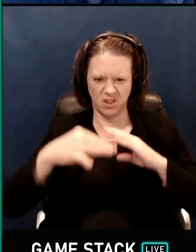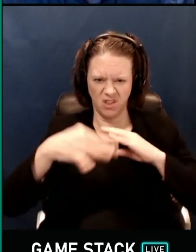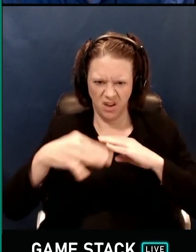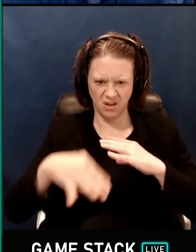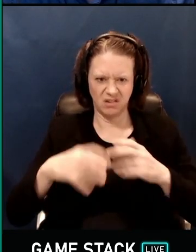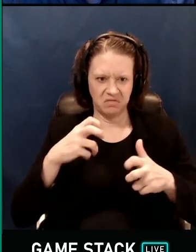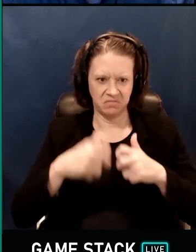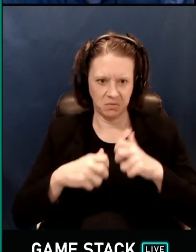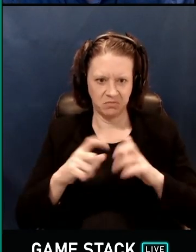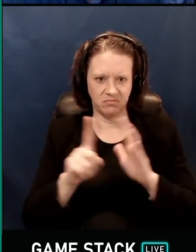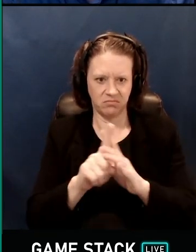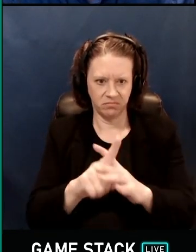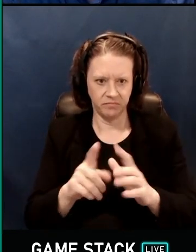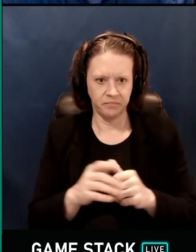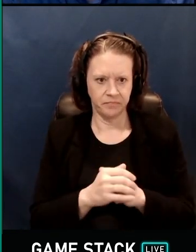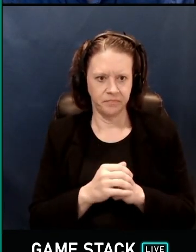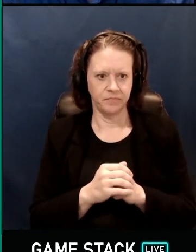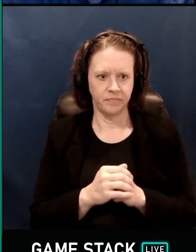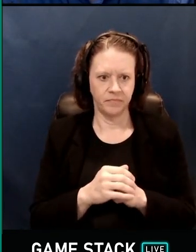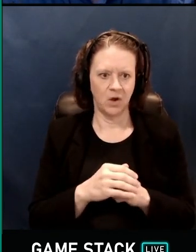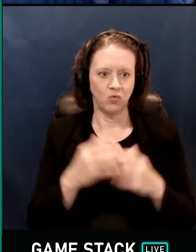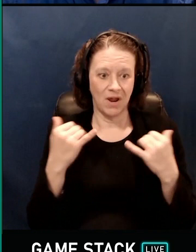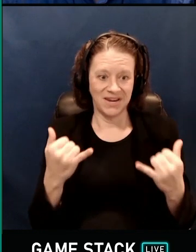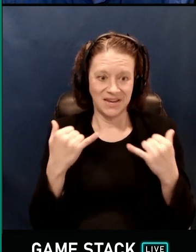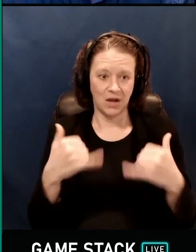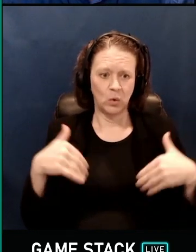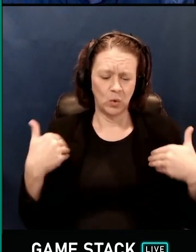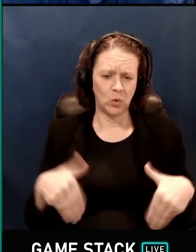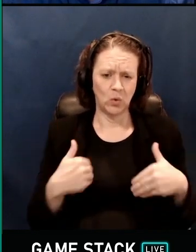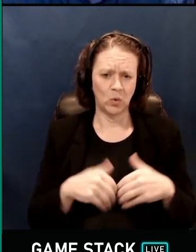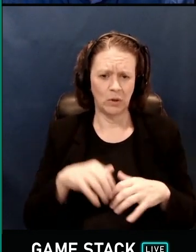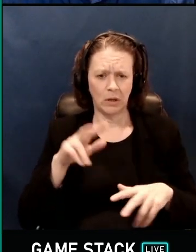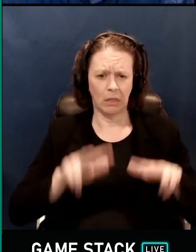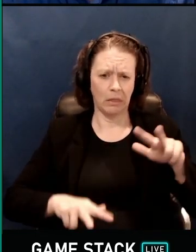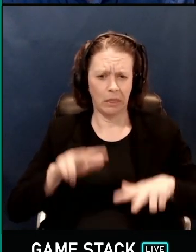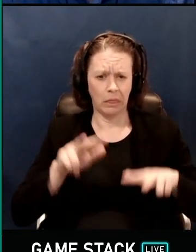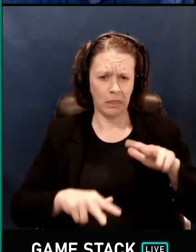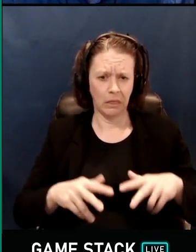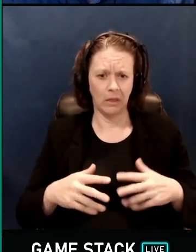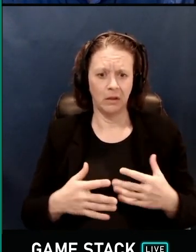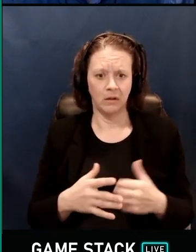it's very cumbersome. You have to create and configure many